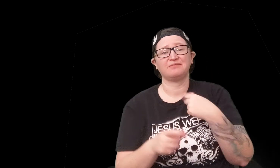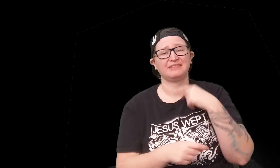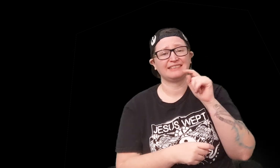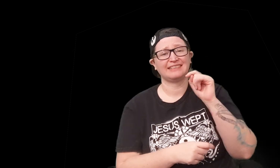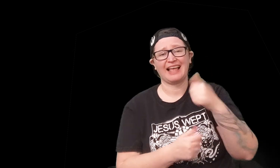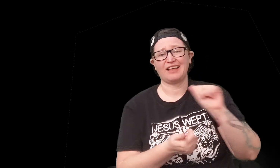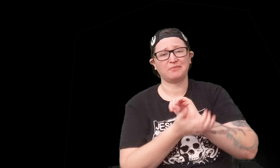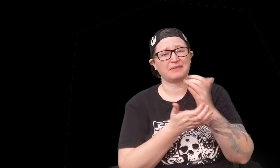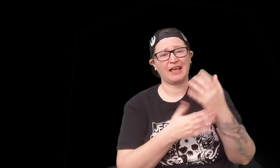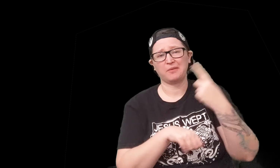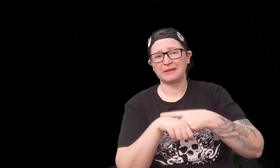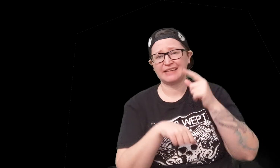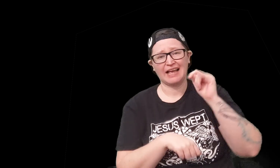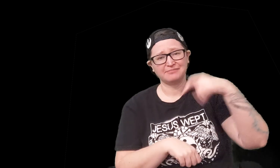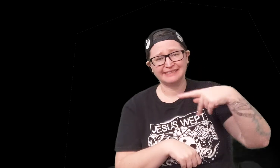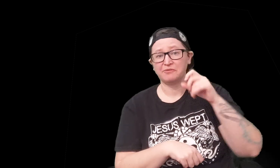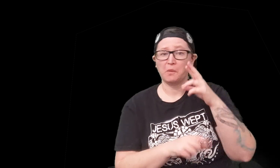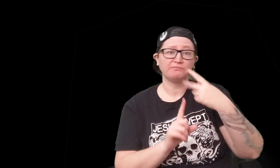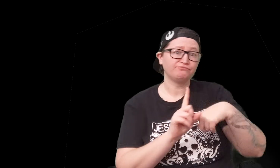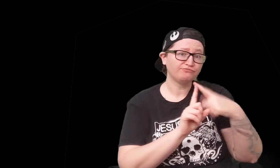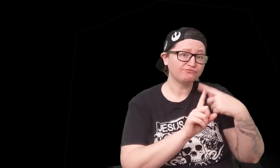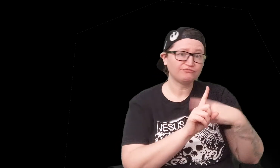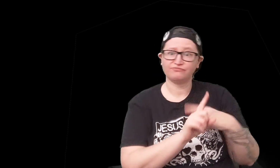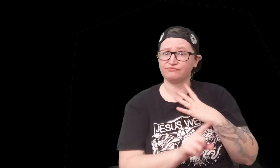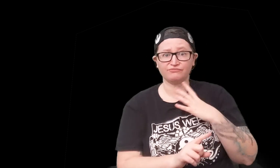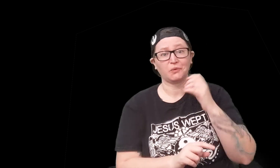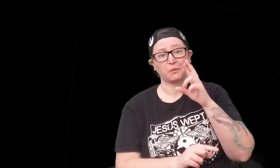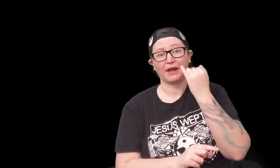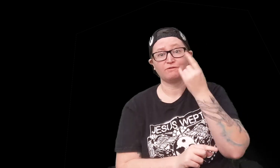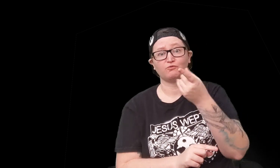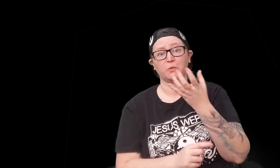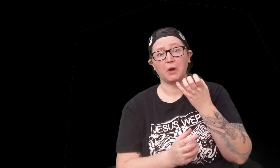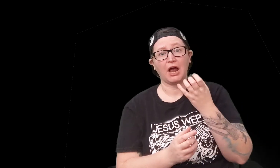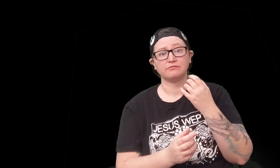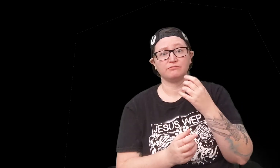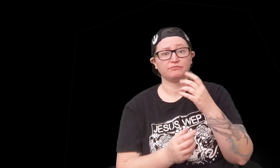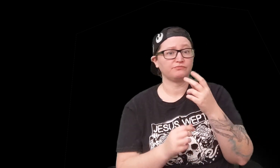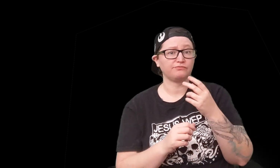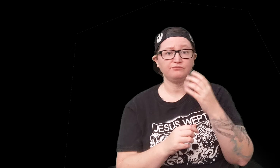that's where you can give me an any amount one time tip or you can do it monthly or